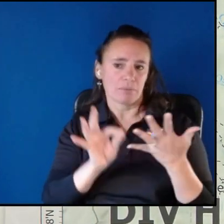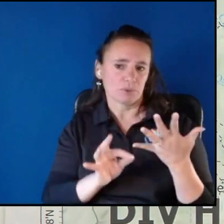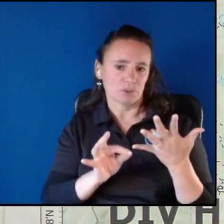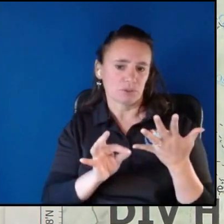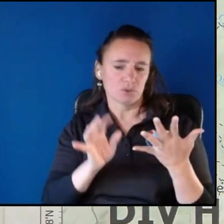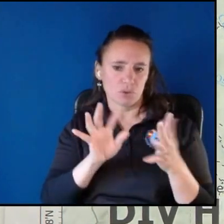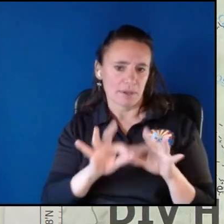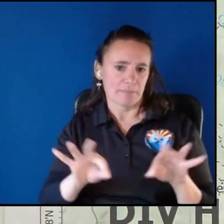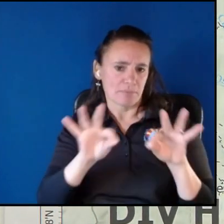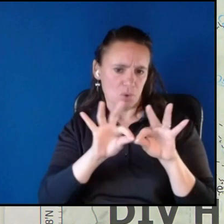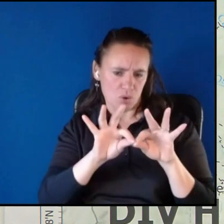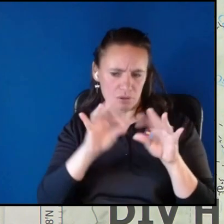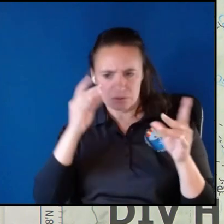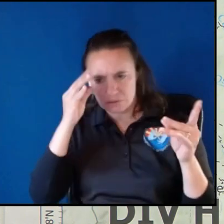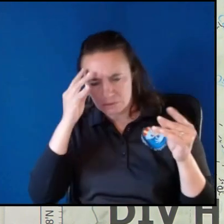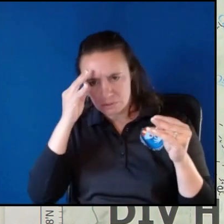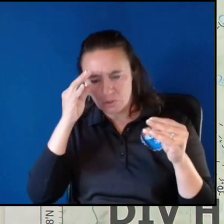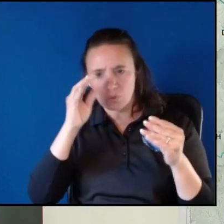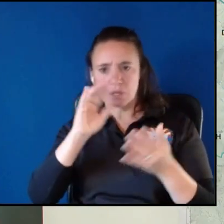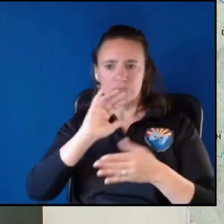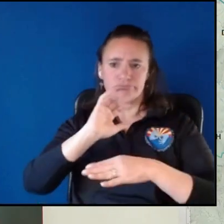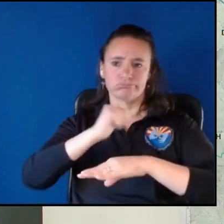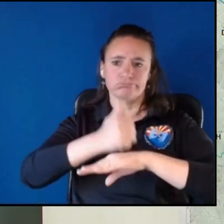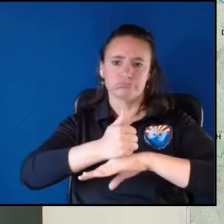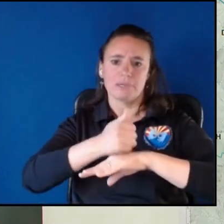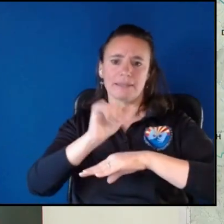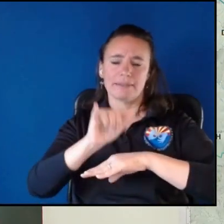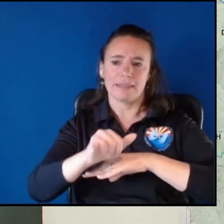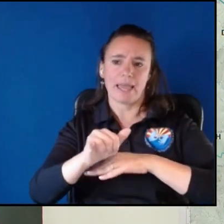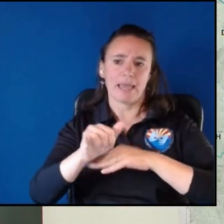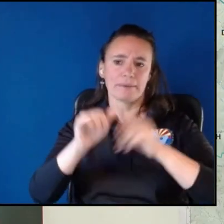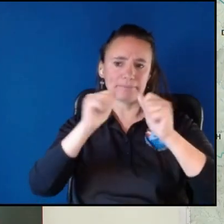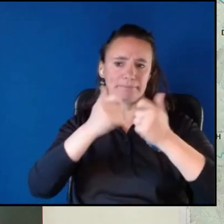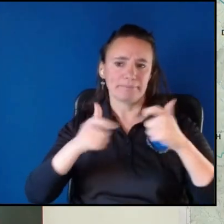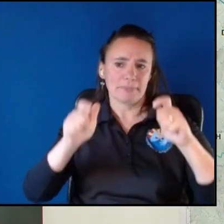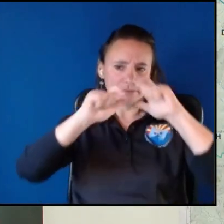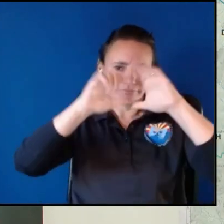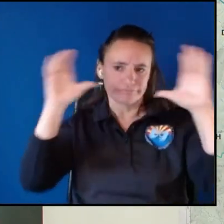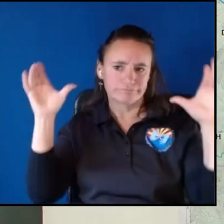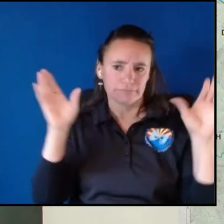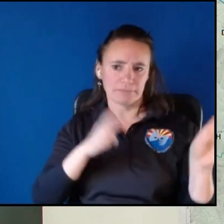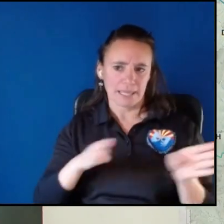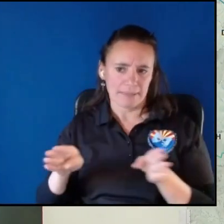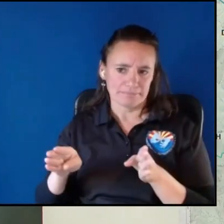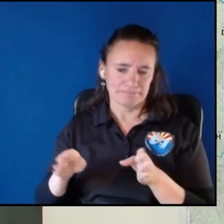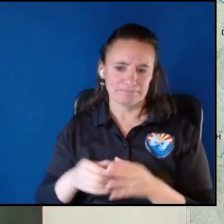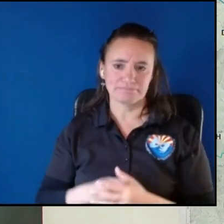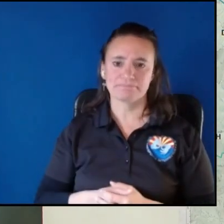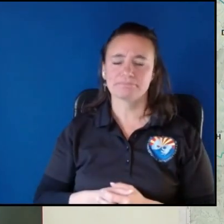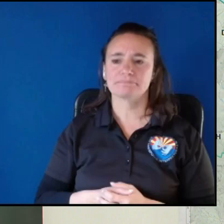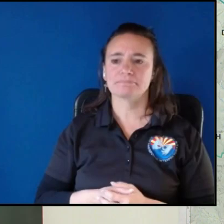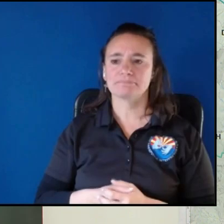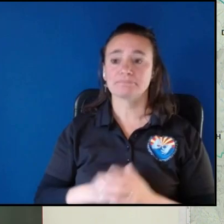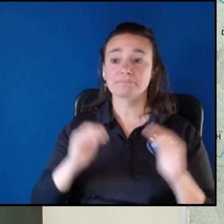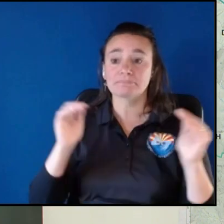big picture plan, weather and other environmental factors may